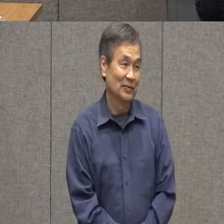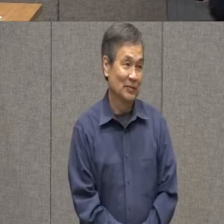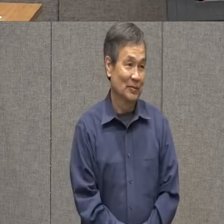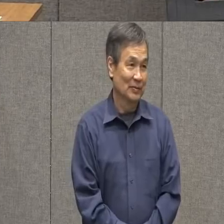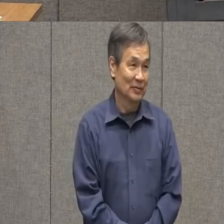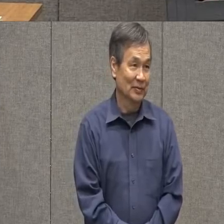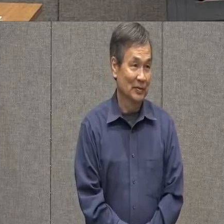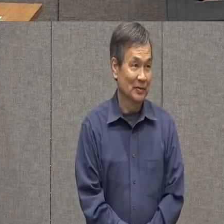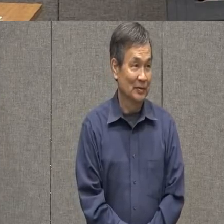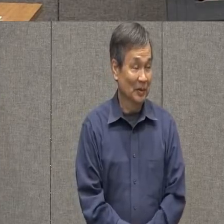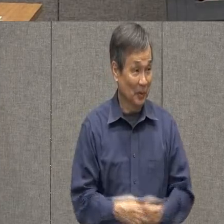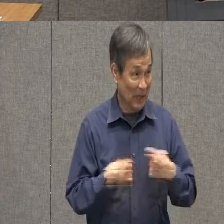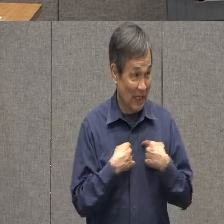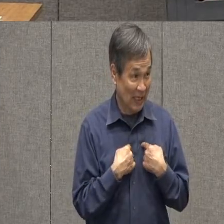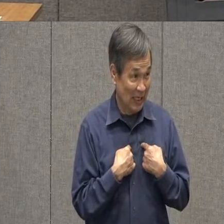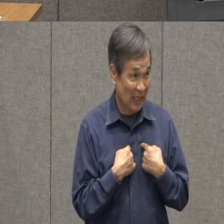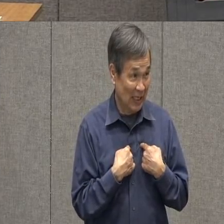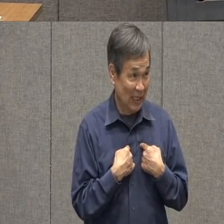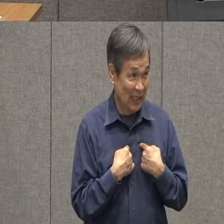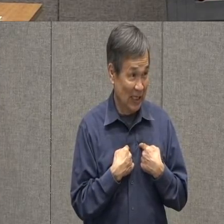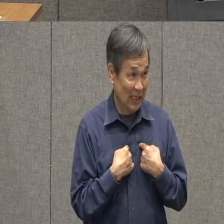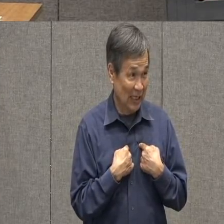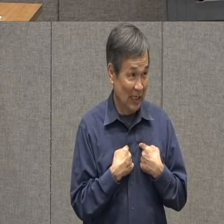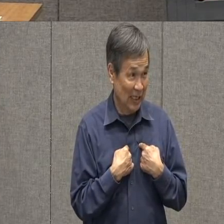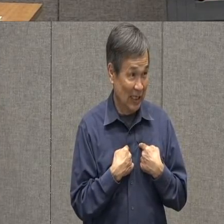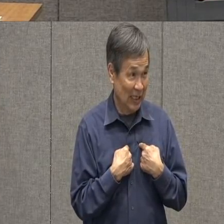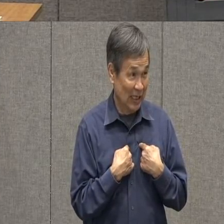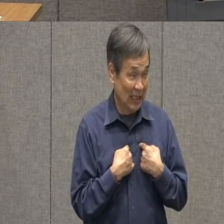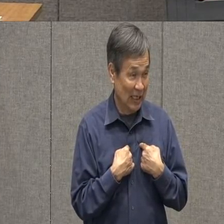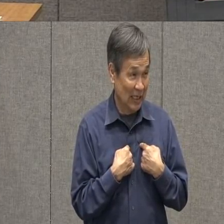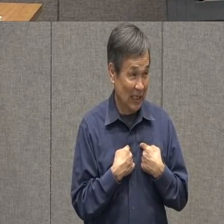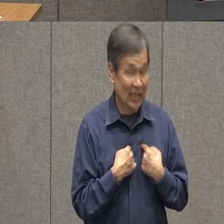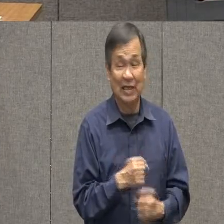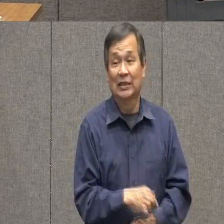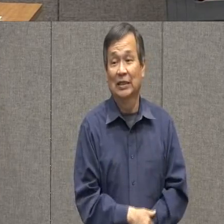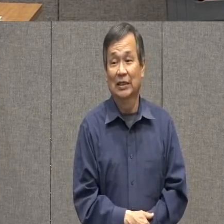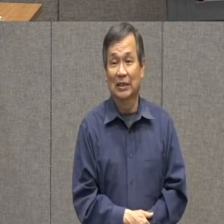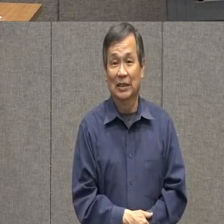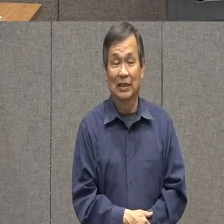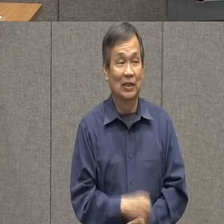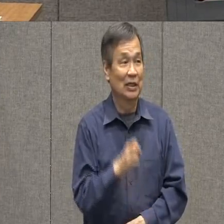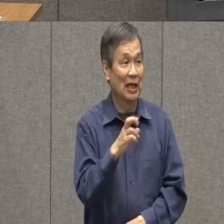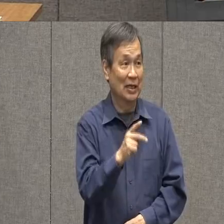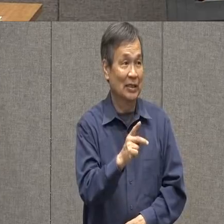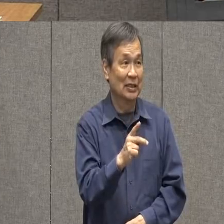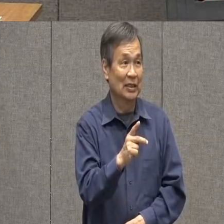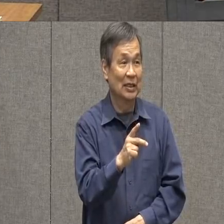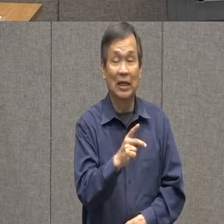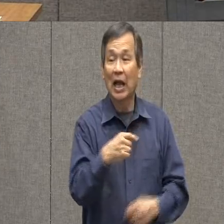I have to draw now? Or I get to draw now? You get to draw now. And I will hold a pose for Ms. Ley